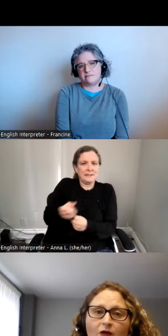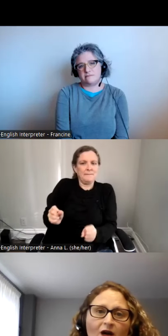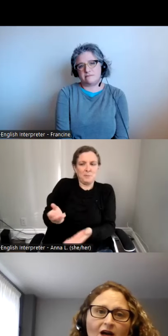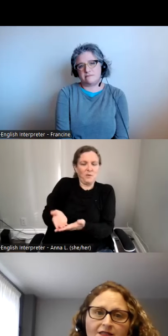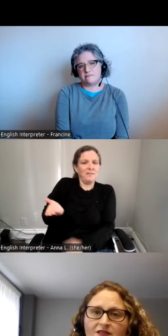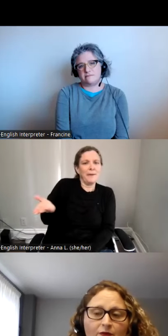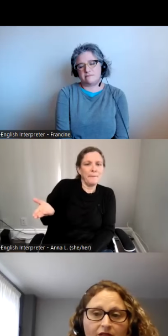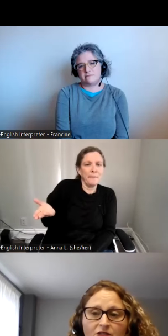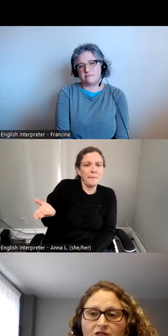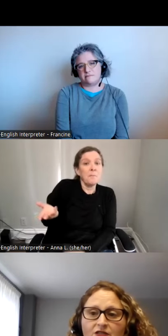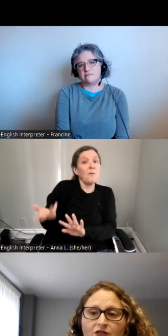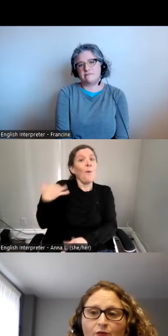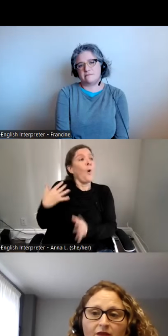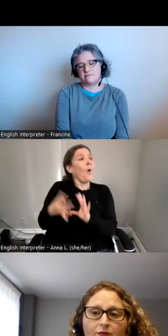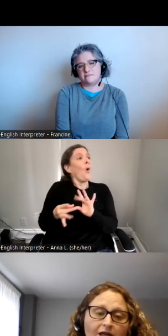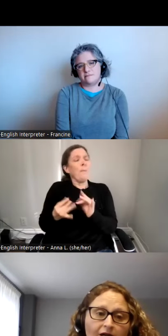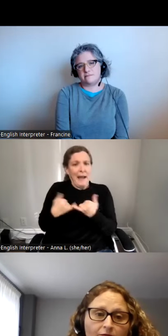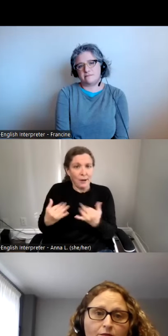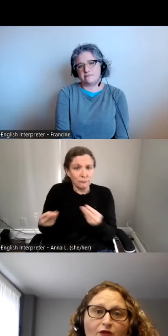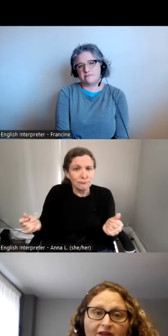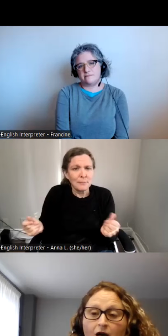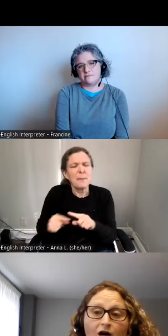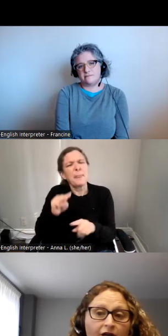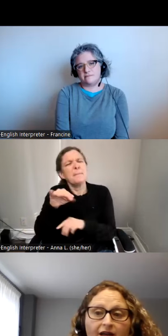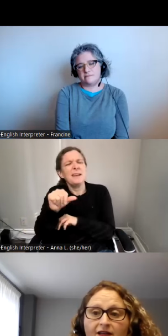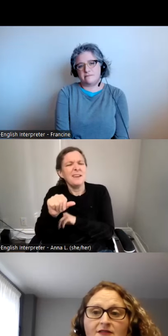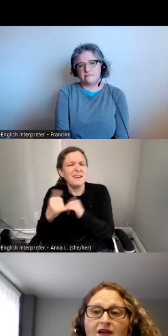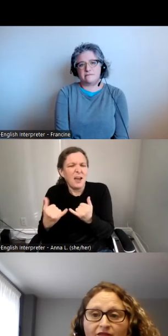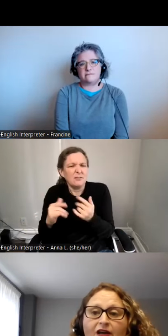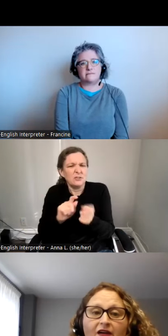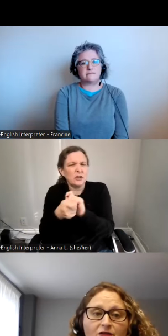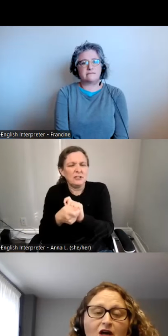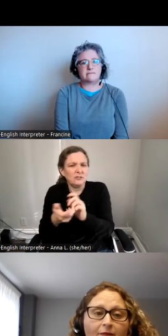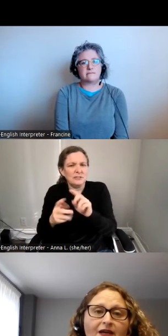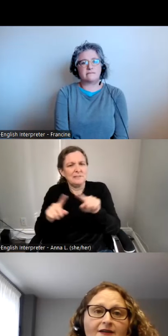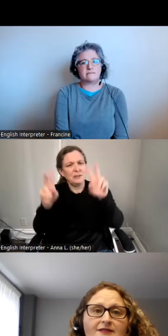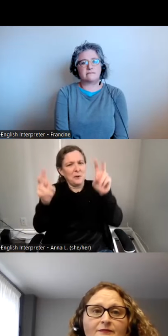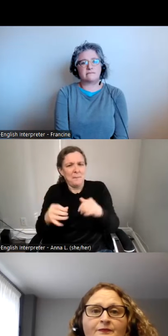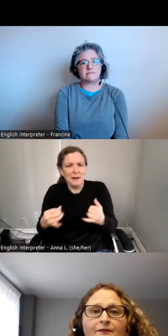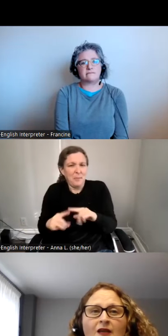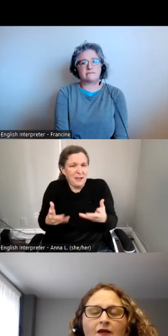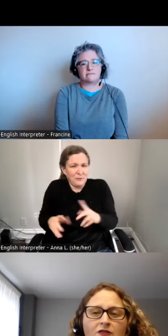and parents see that as -- what's the word? Evidence that the vaccine is